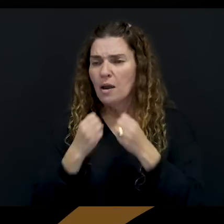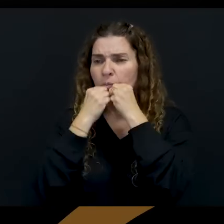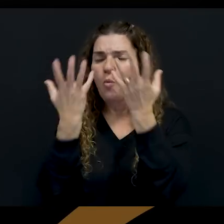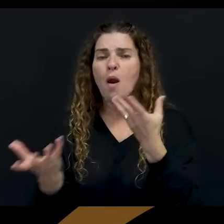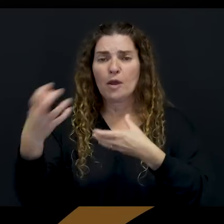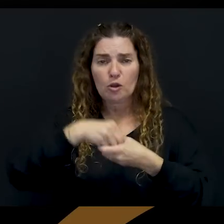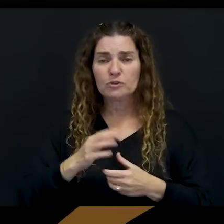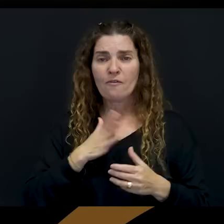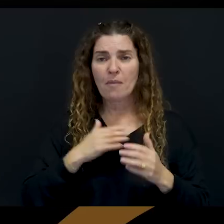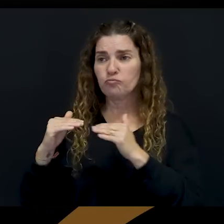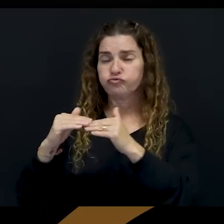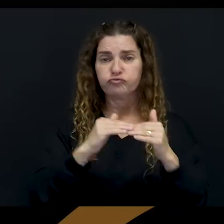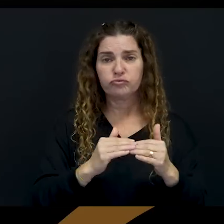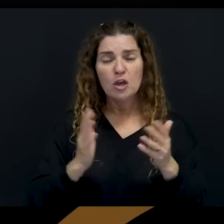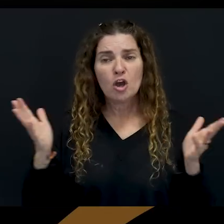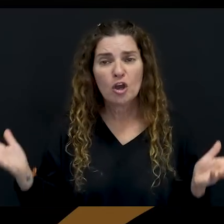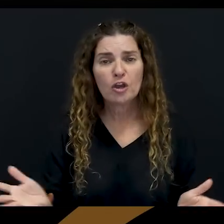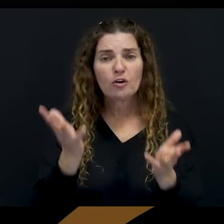and I was able to thrive in this type of environment.